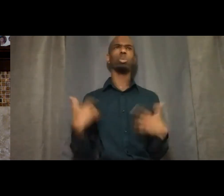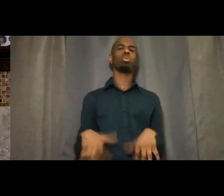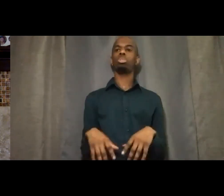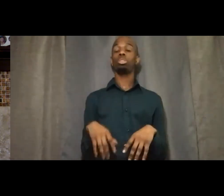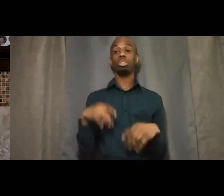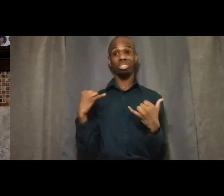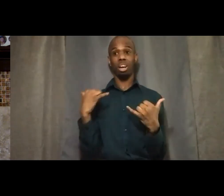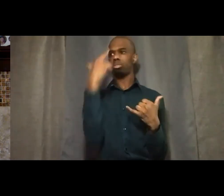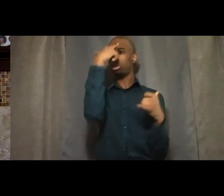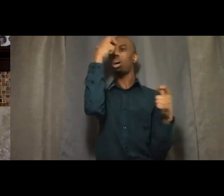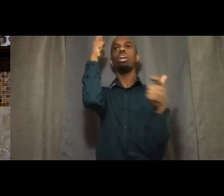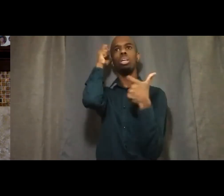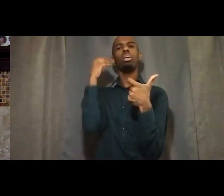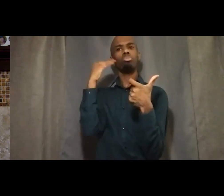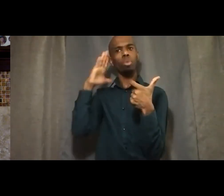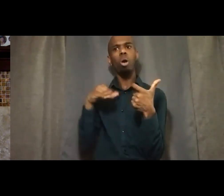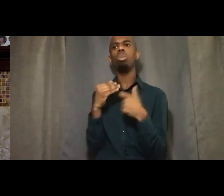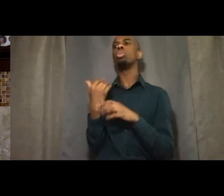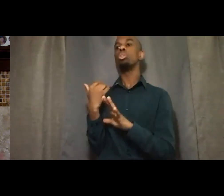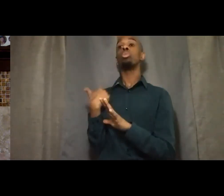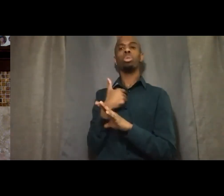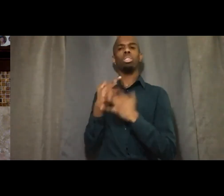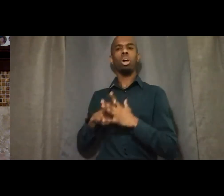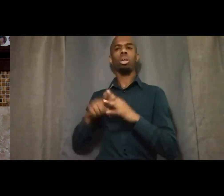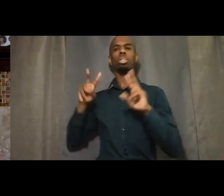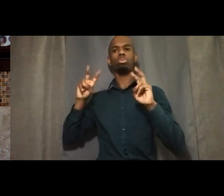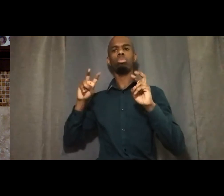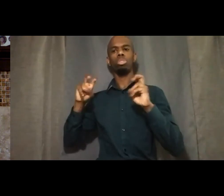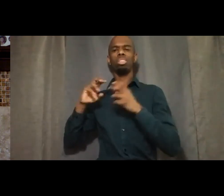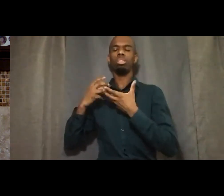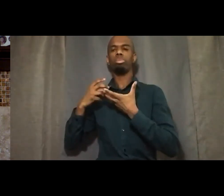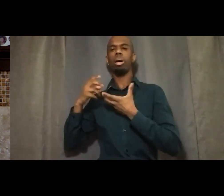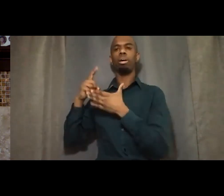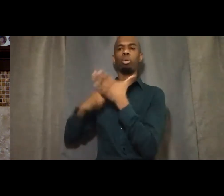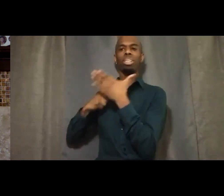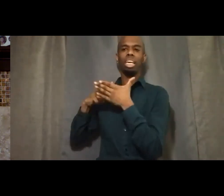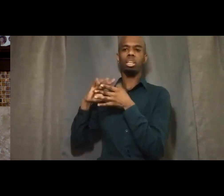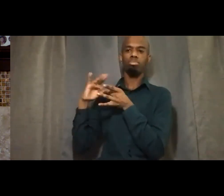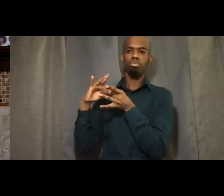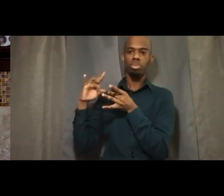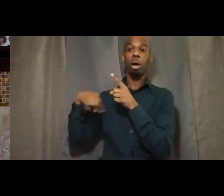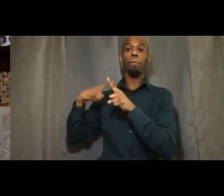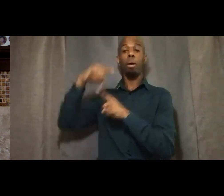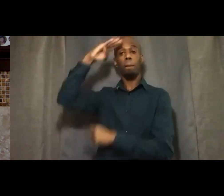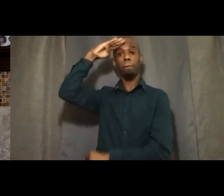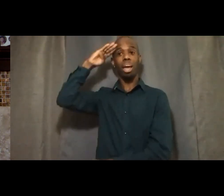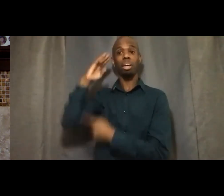But as we got into that critique, it was important to remember that nobody's money is under their mattress, right.